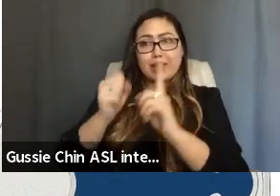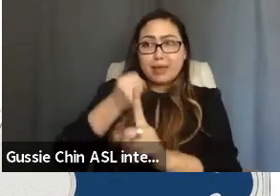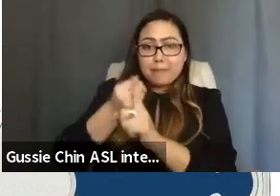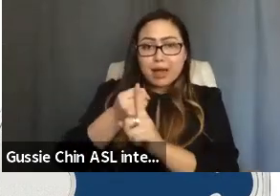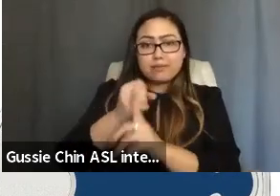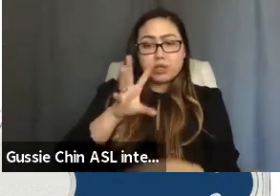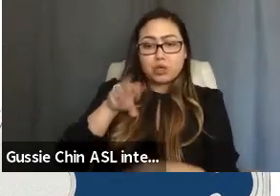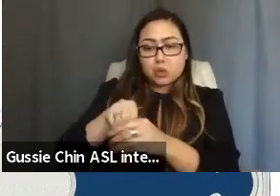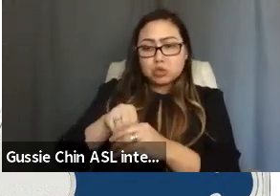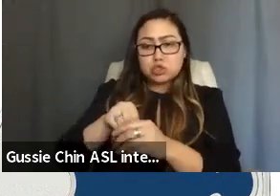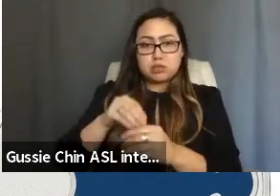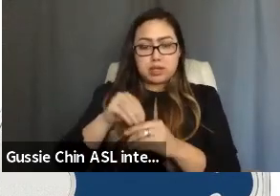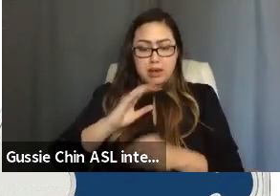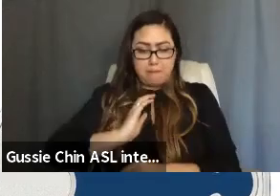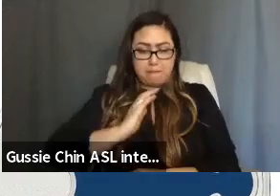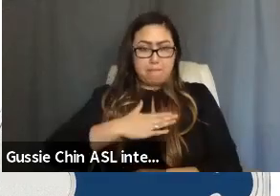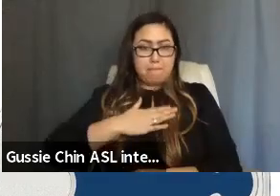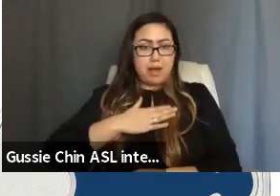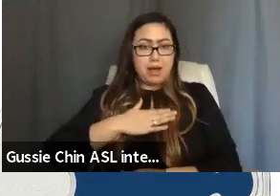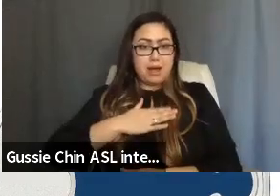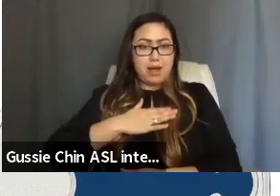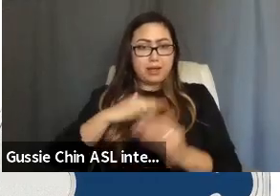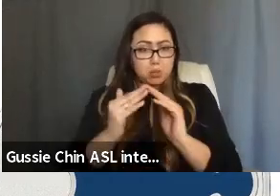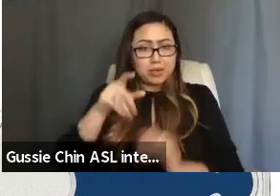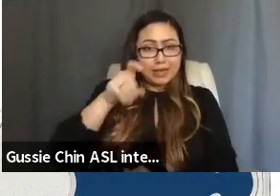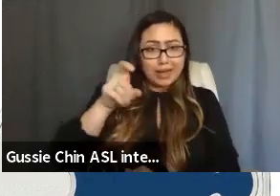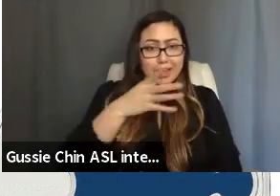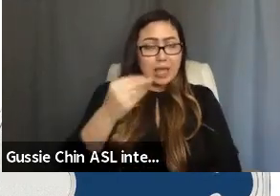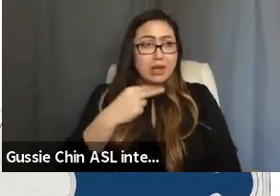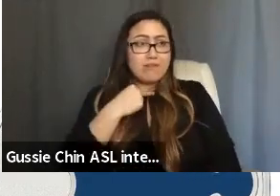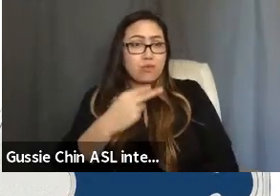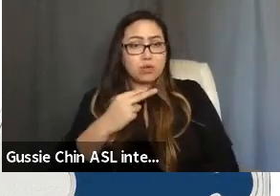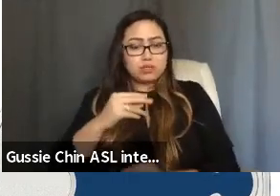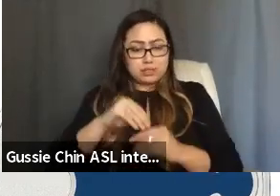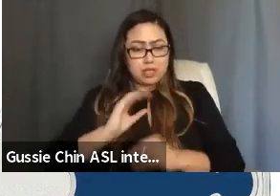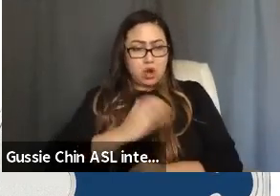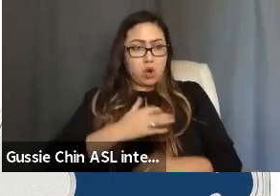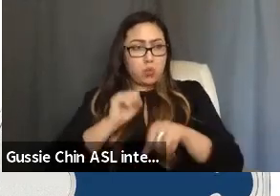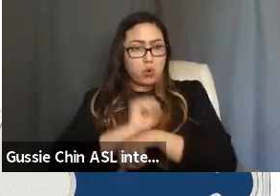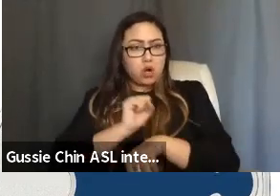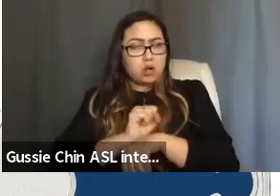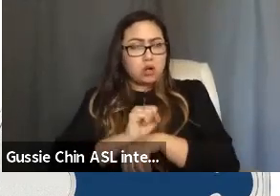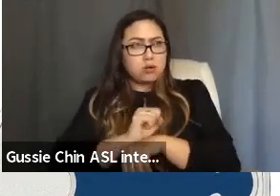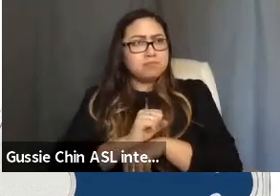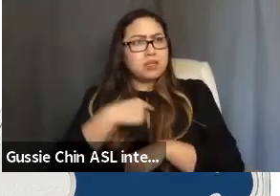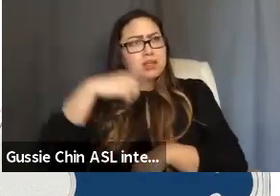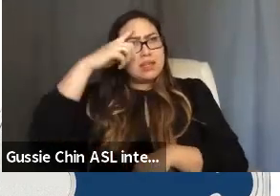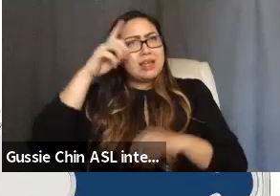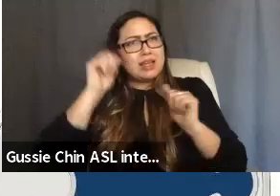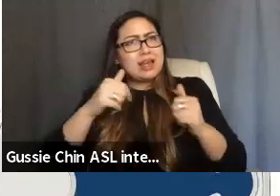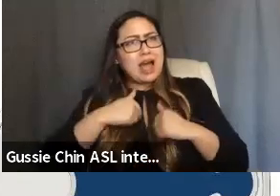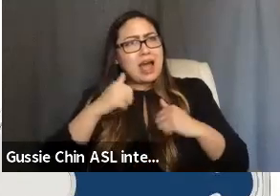my community's needs and voices and work, then can I build that in? Even if it's not explicitly